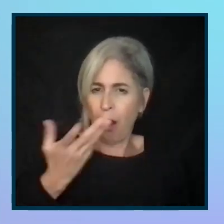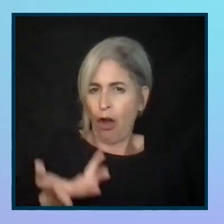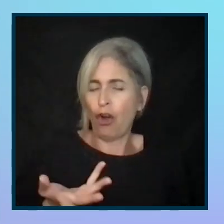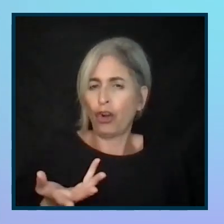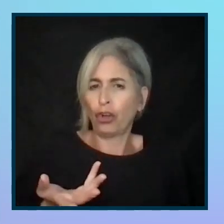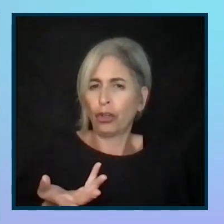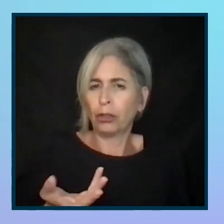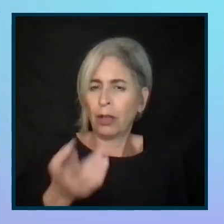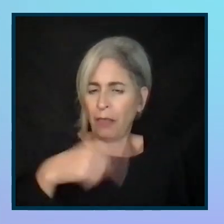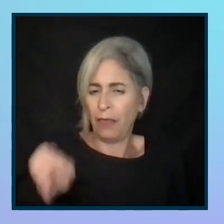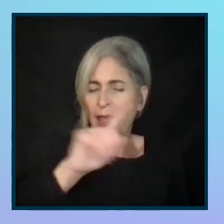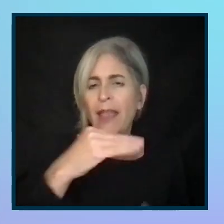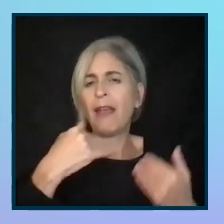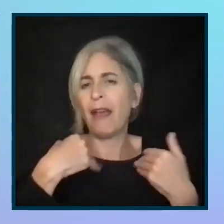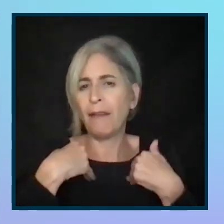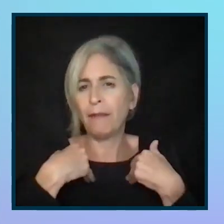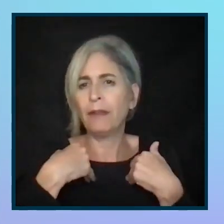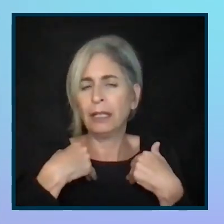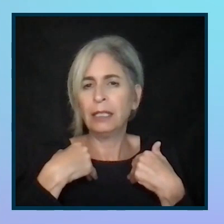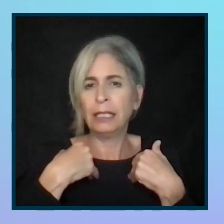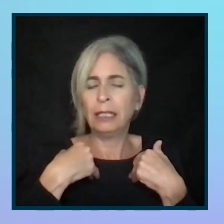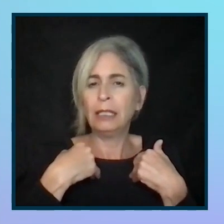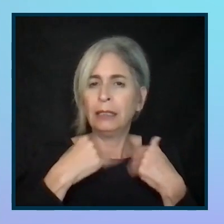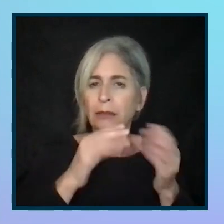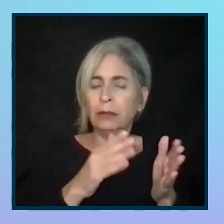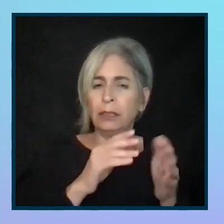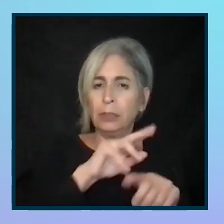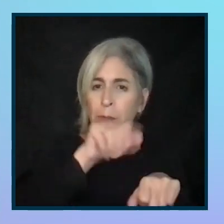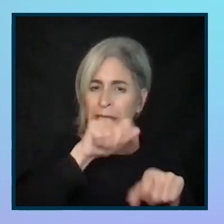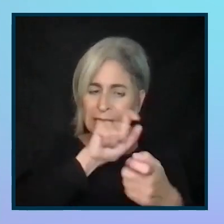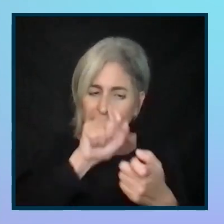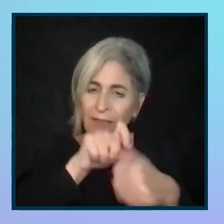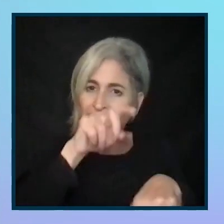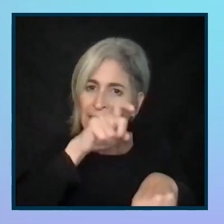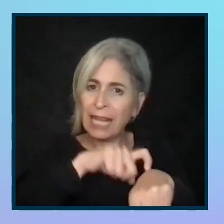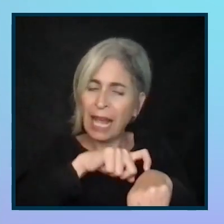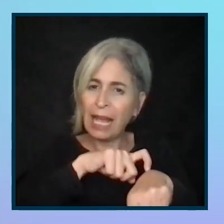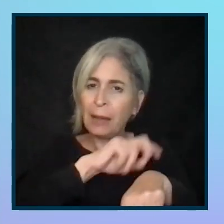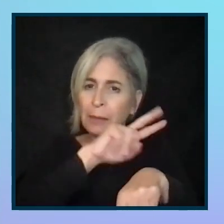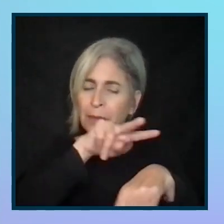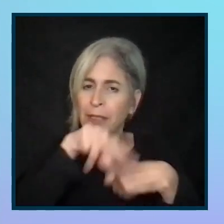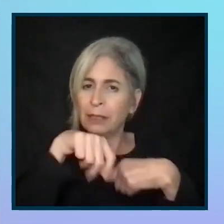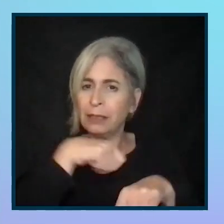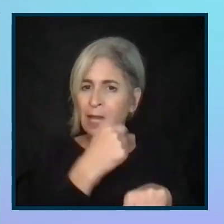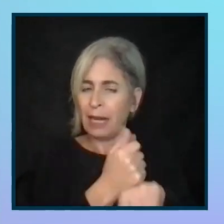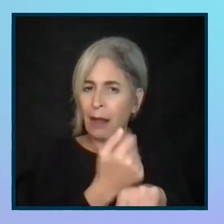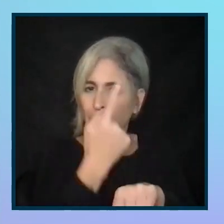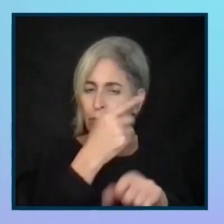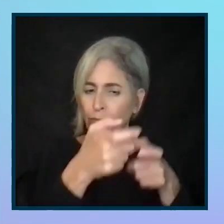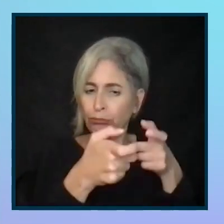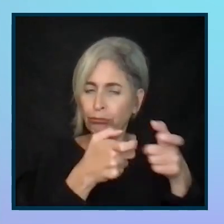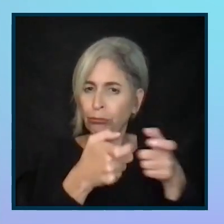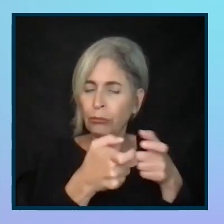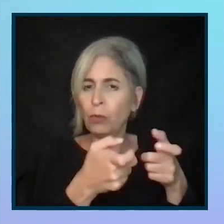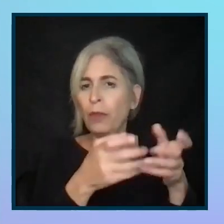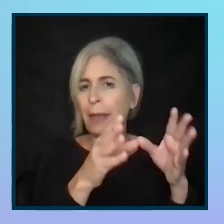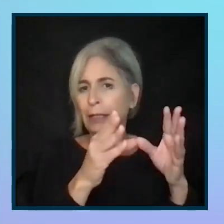They have set aside time with their managers to do stuff. It's not an official part of their job, but they've become the accessible point